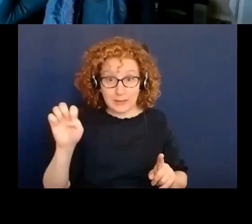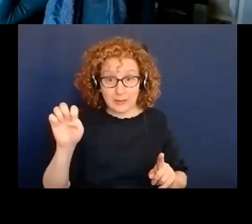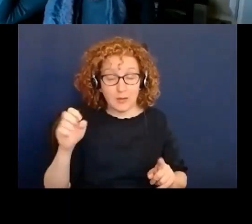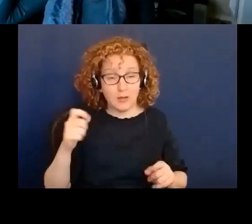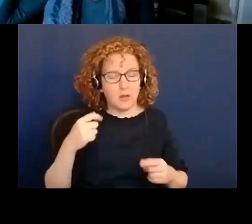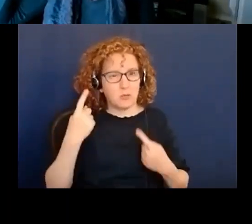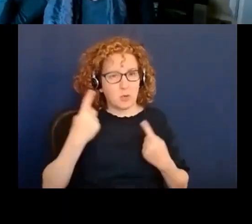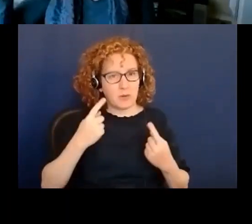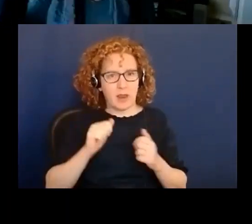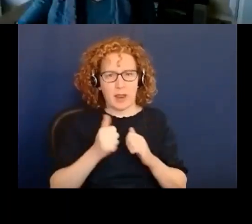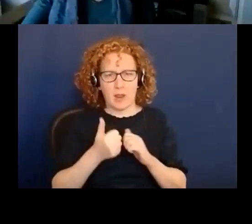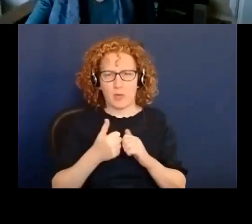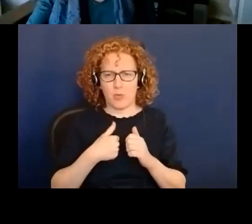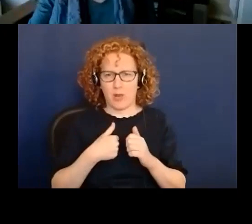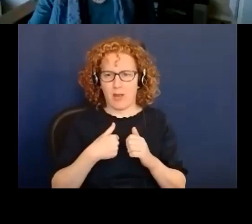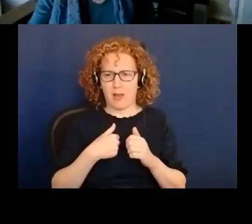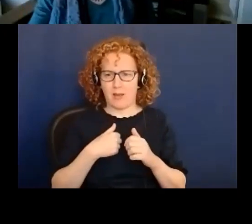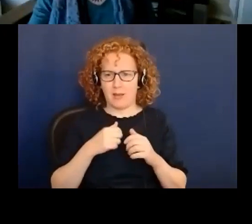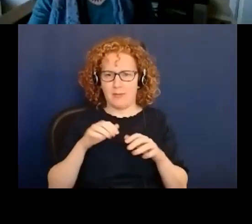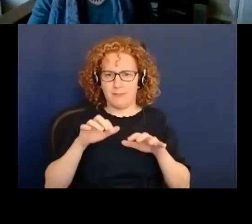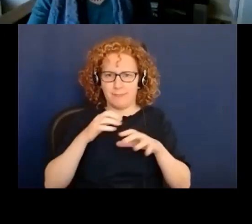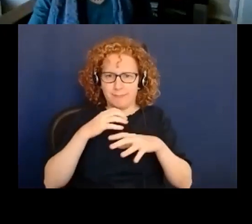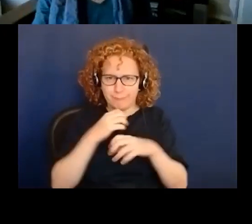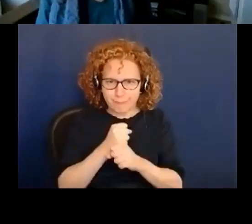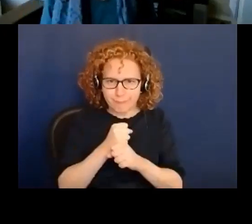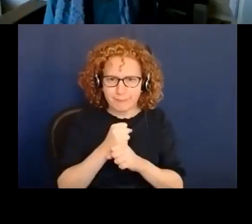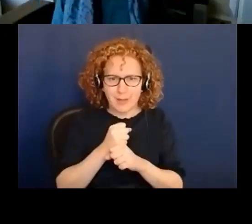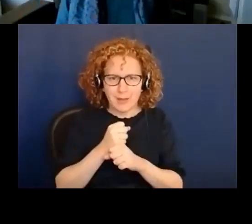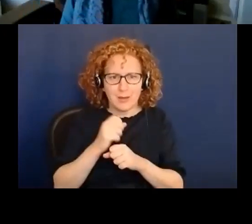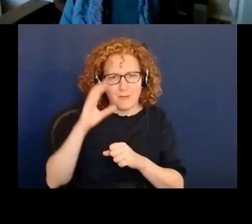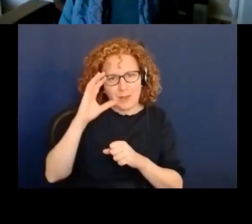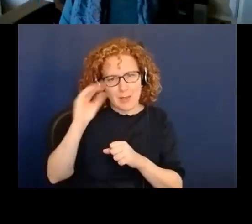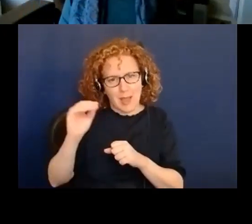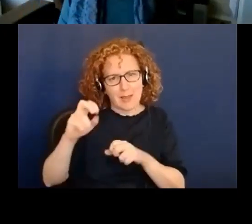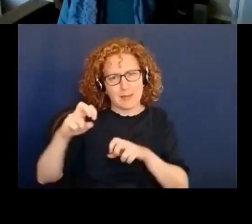shorthand in two minutes for the guy sitting on the stool next to me who's just come off shift